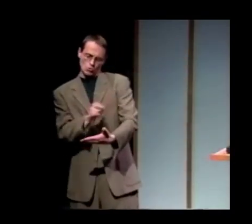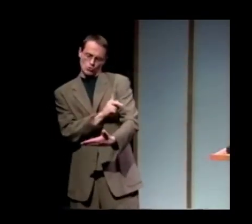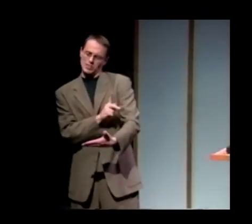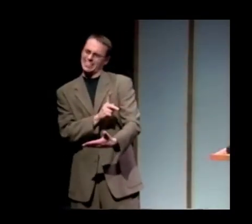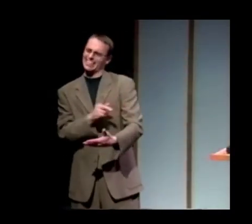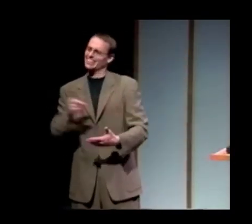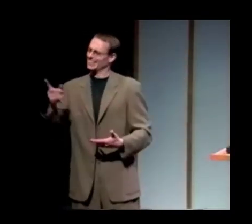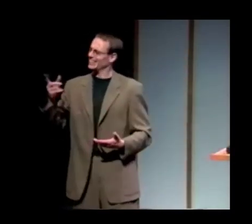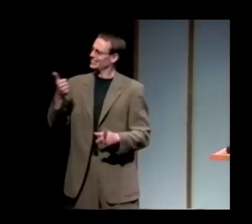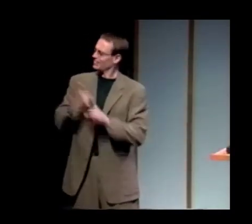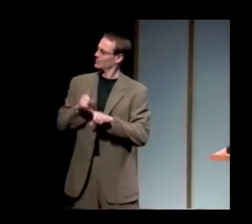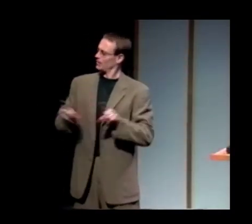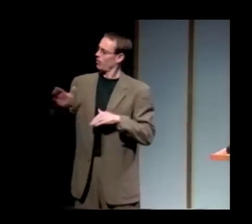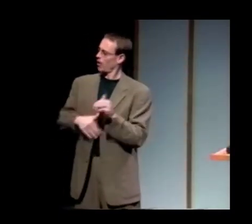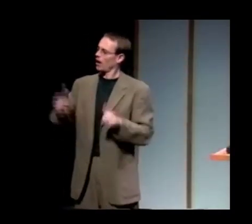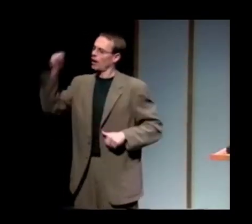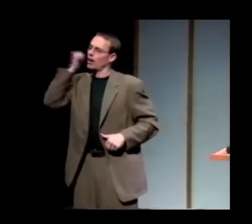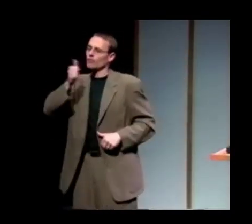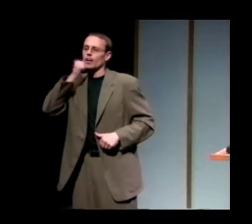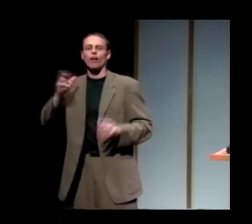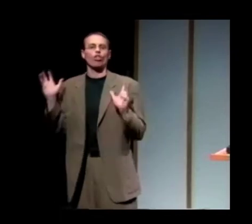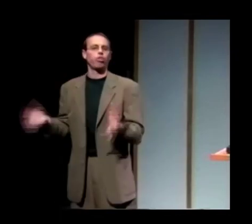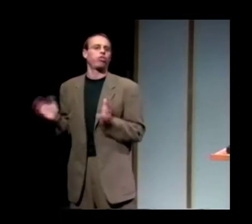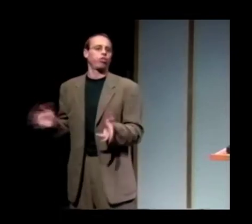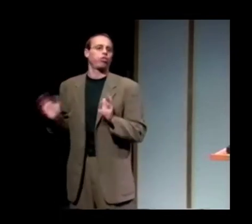AND THAT'S BEEN THE TRADITIONAL APPROACH TO ANALYZING POETRY.